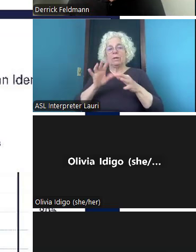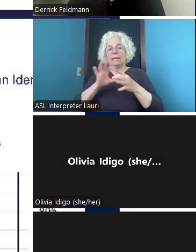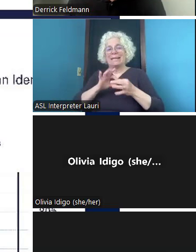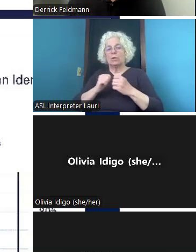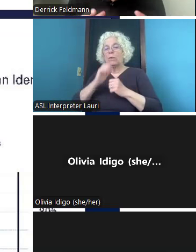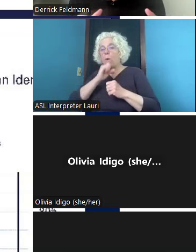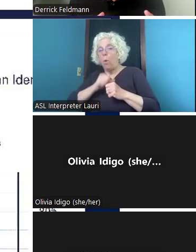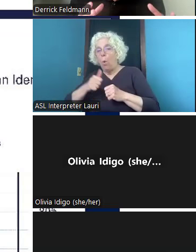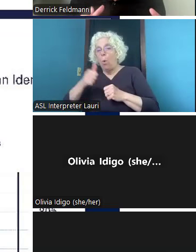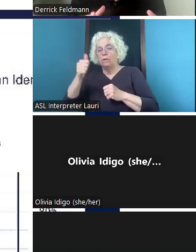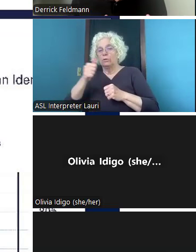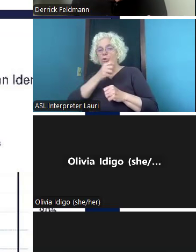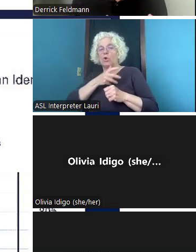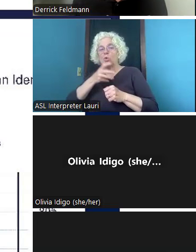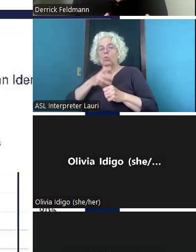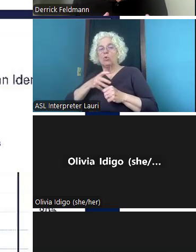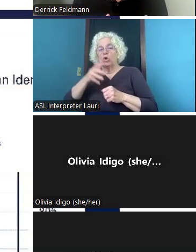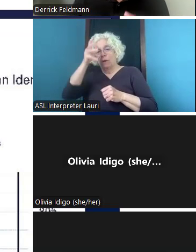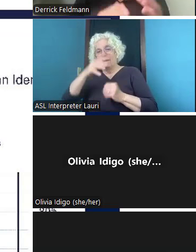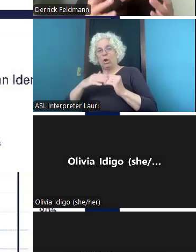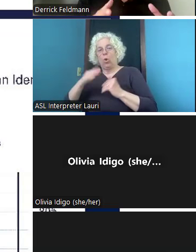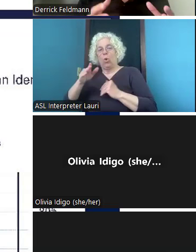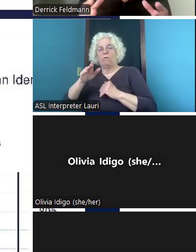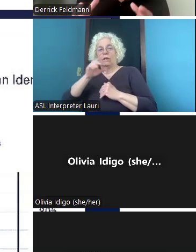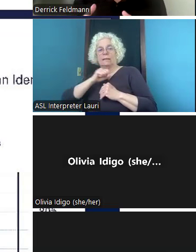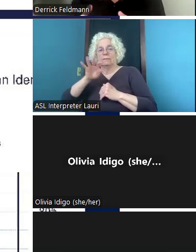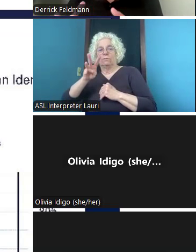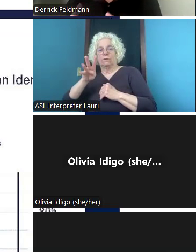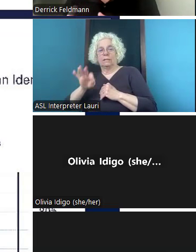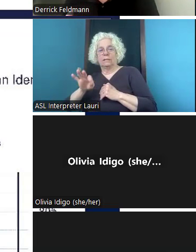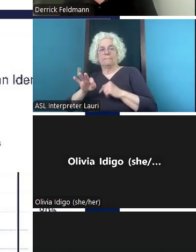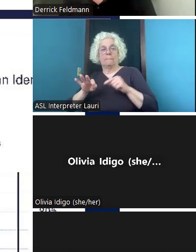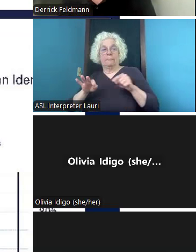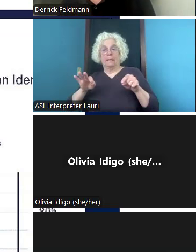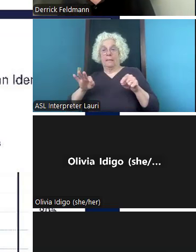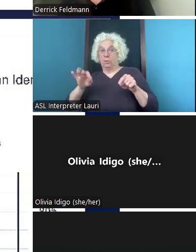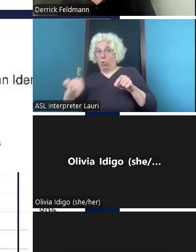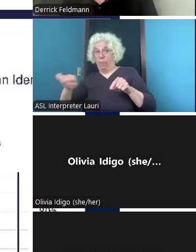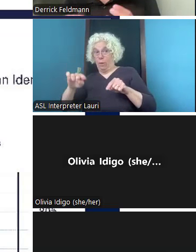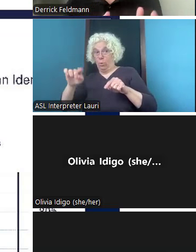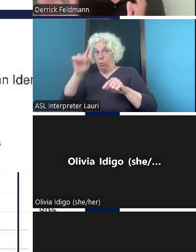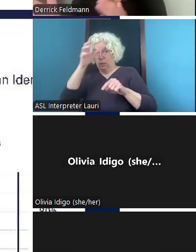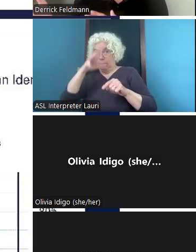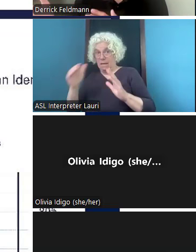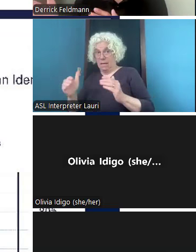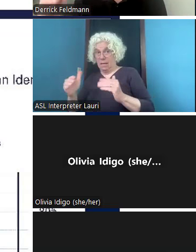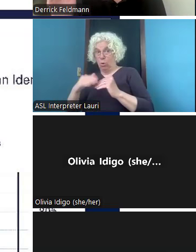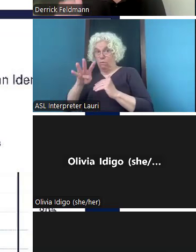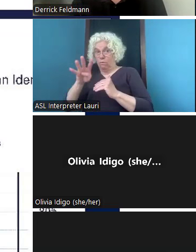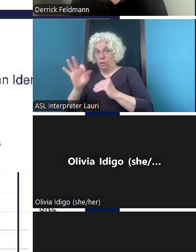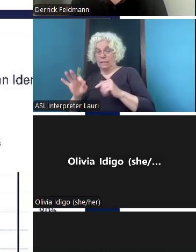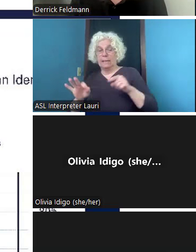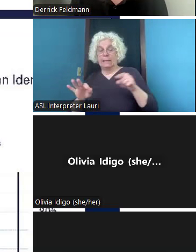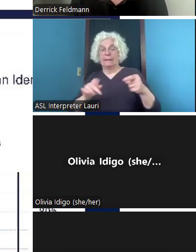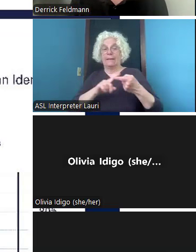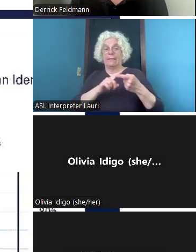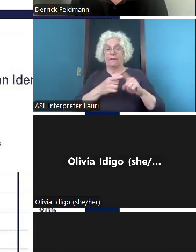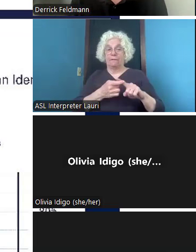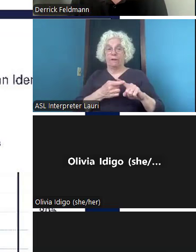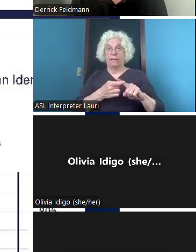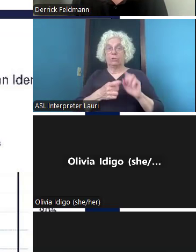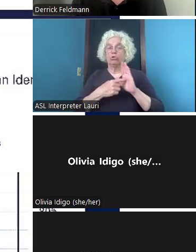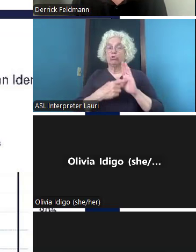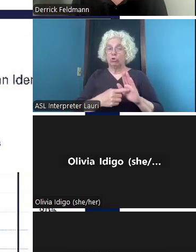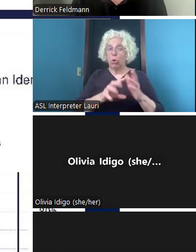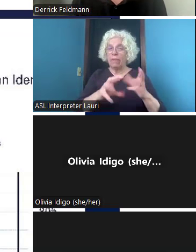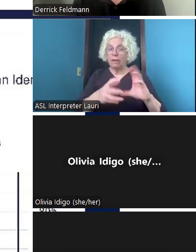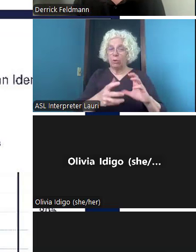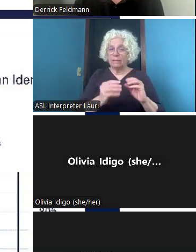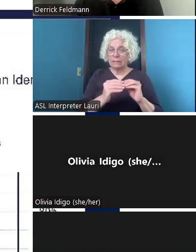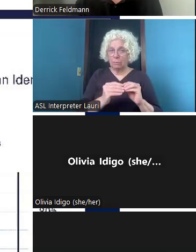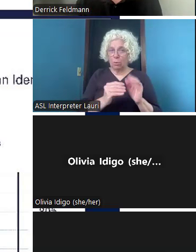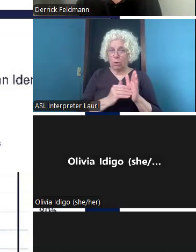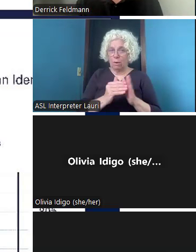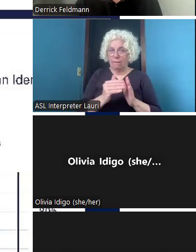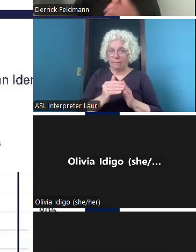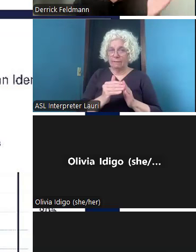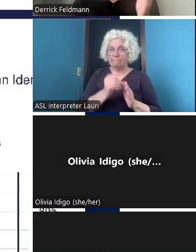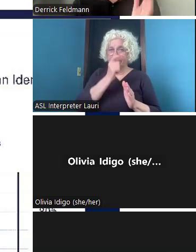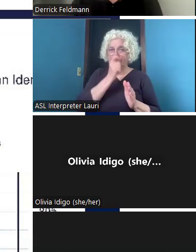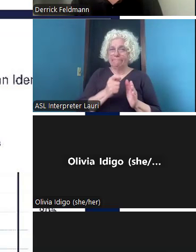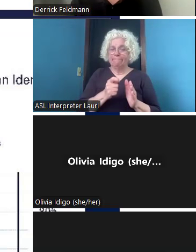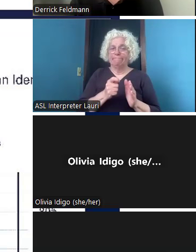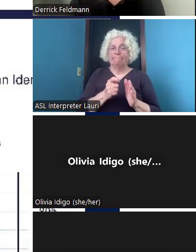We actually had that population choose. So friends of older rural men, 49+ chose the crisis one more than the aggregates as well.